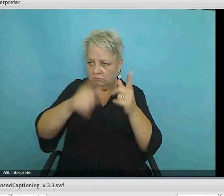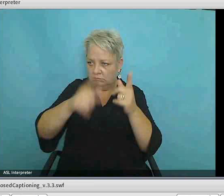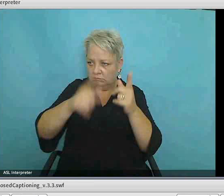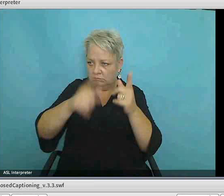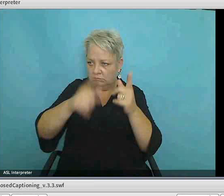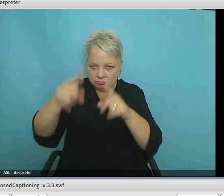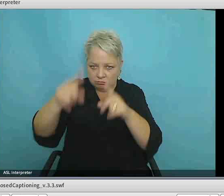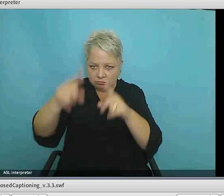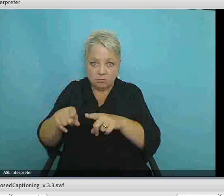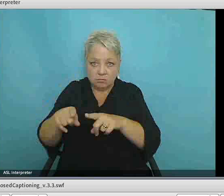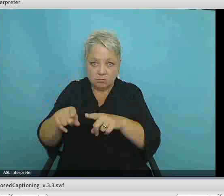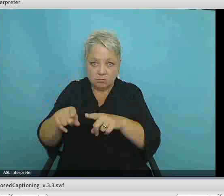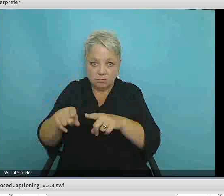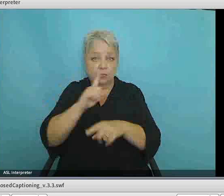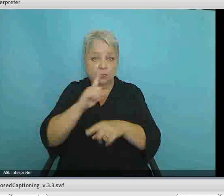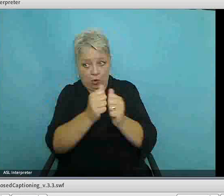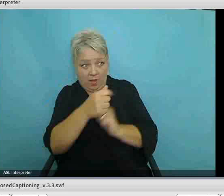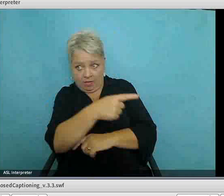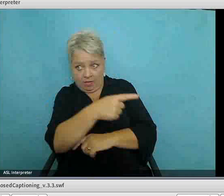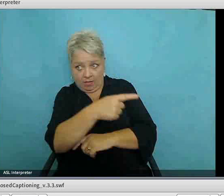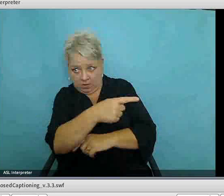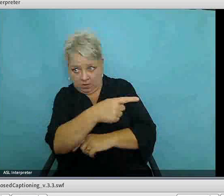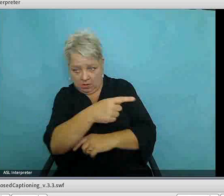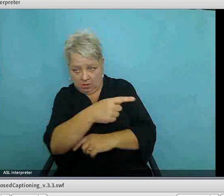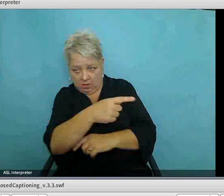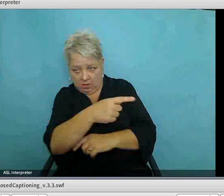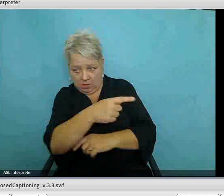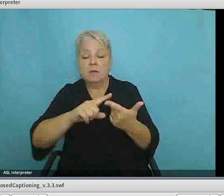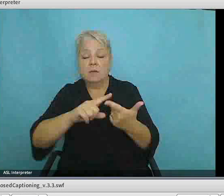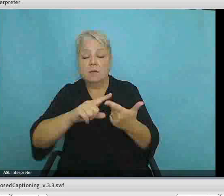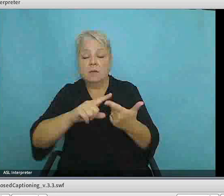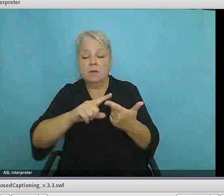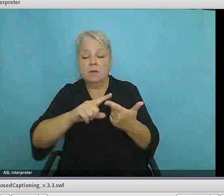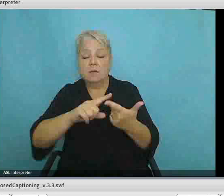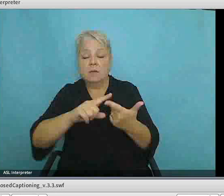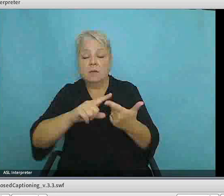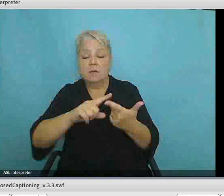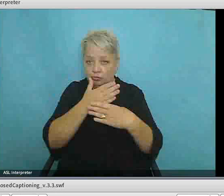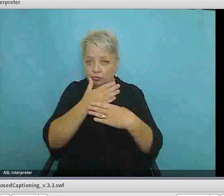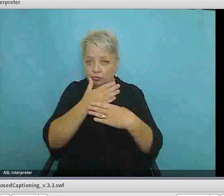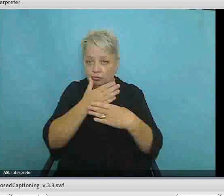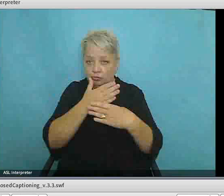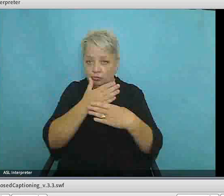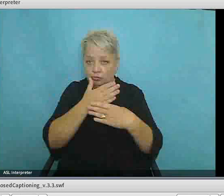that can help inform the care plan and to make sure that there's coordination between